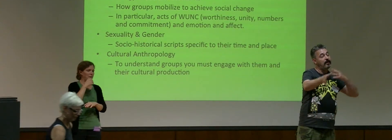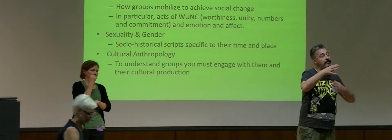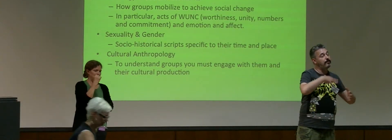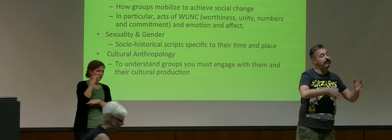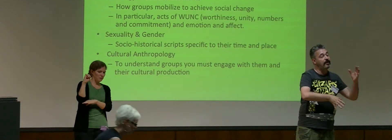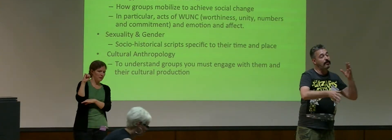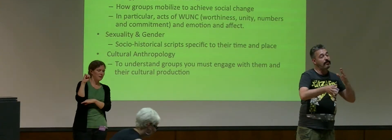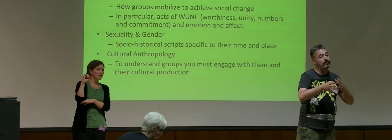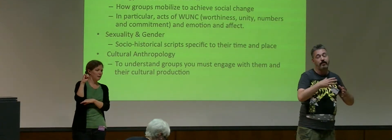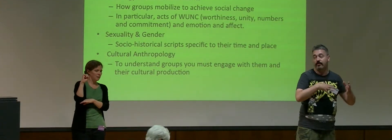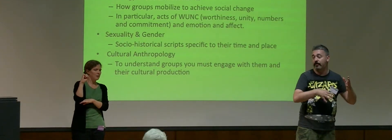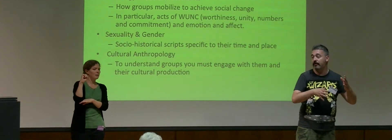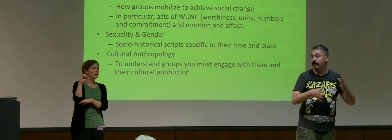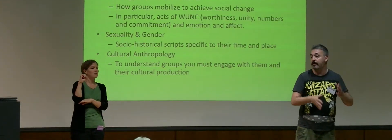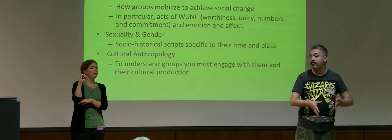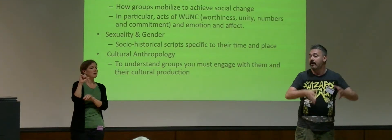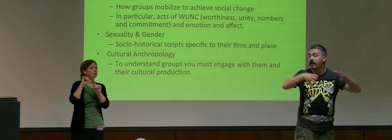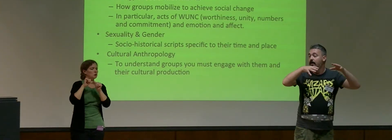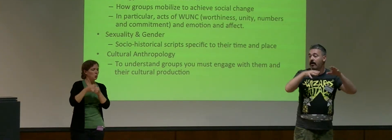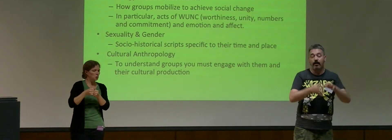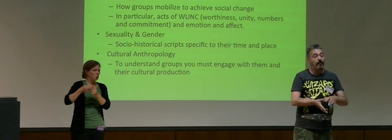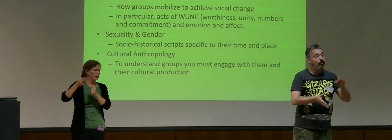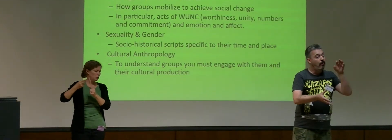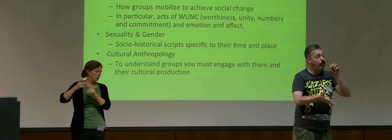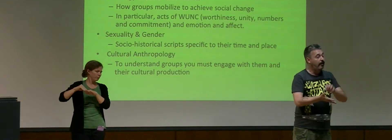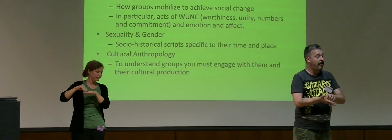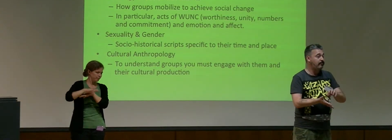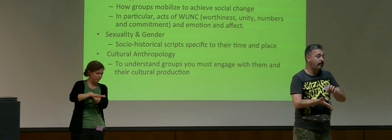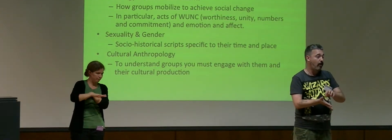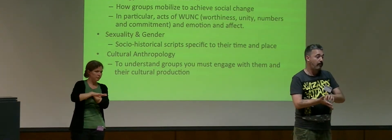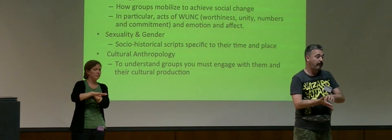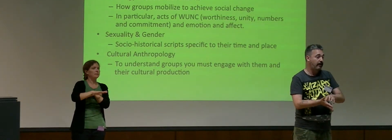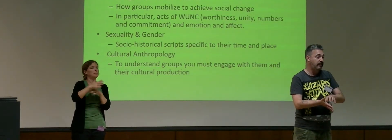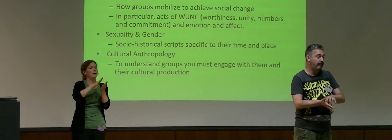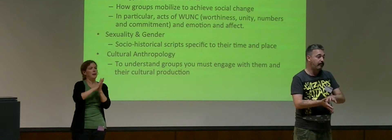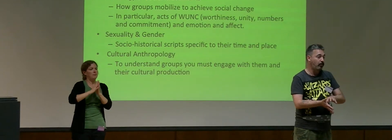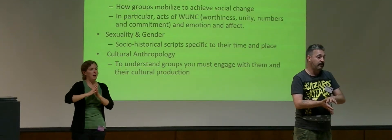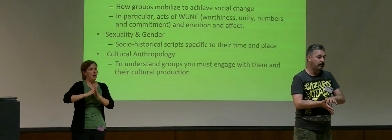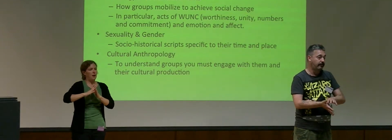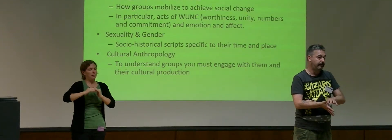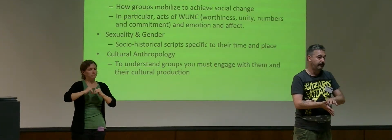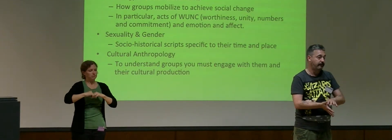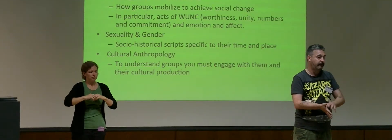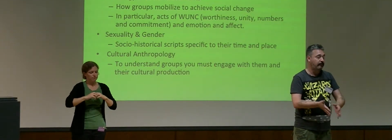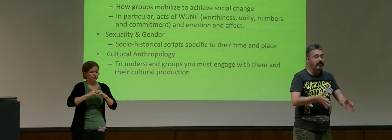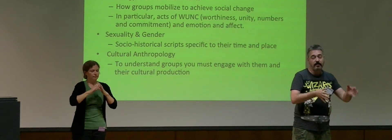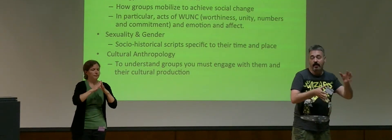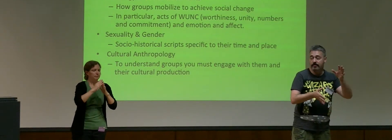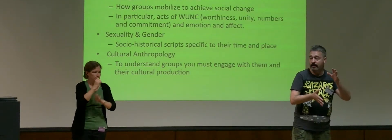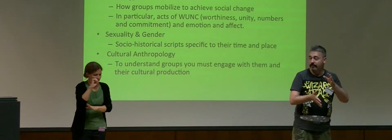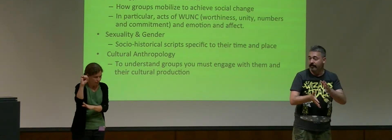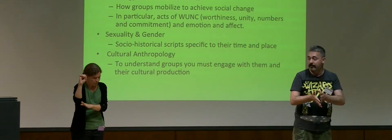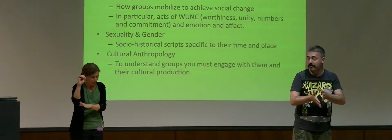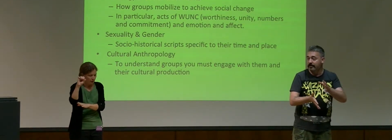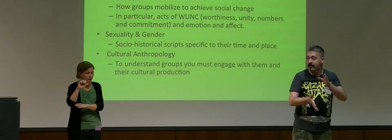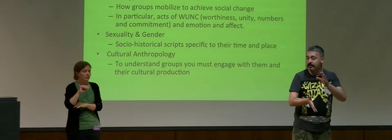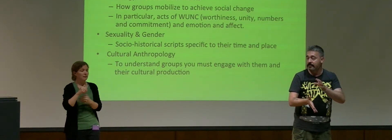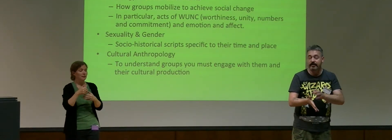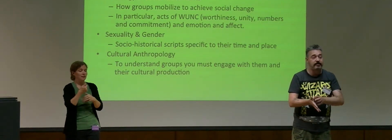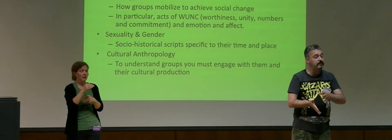because of particular socio-historical scripts came to a tipping point. Then in the 1950s, the 1960s,